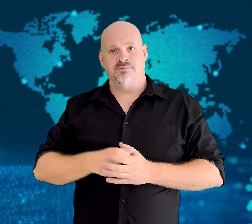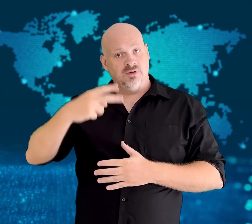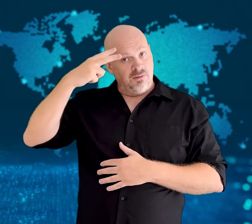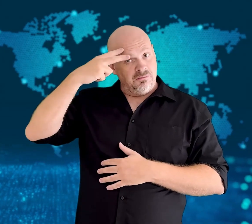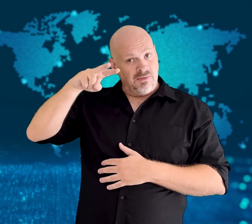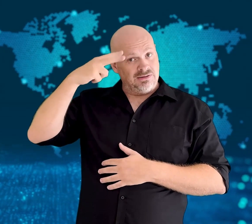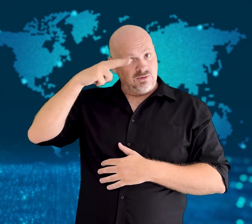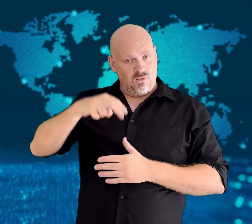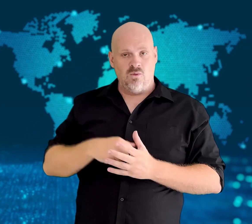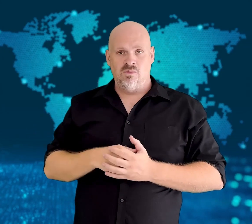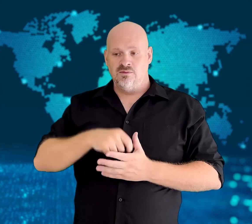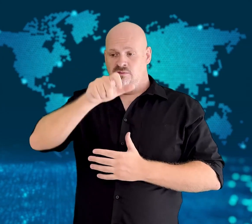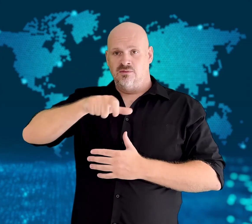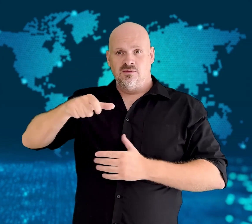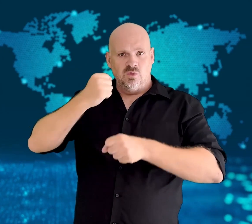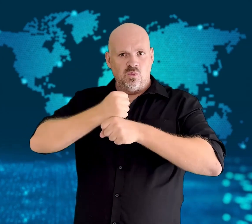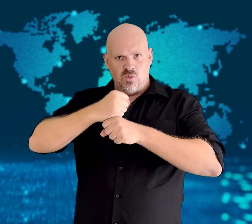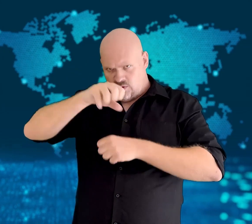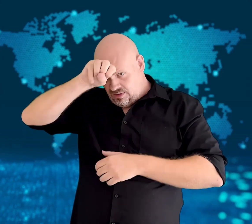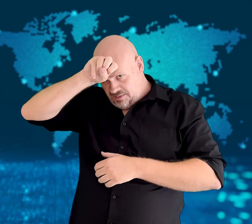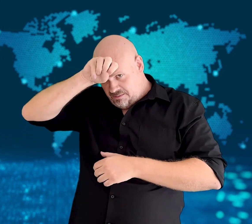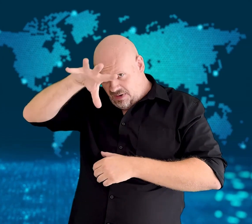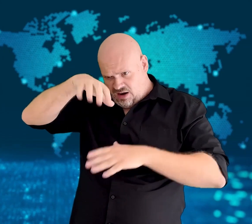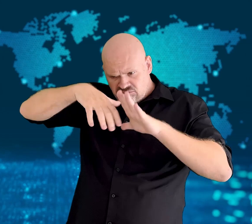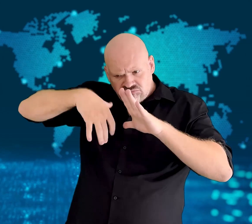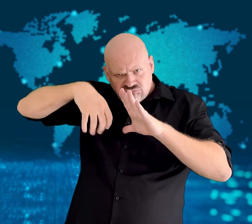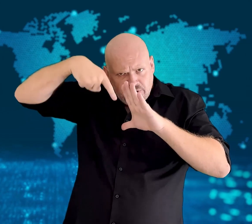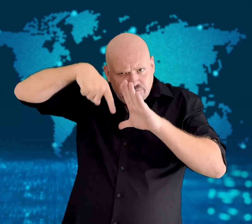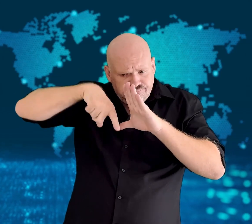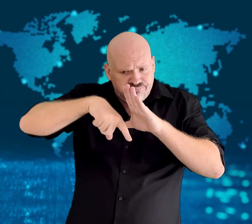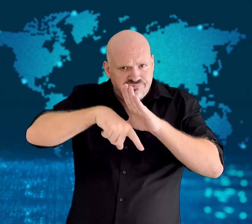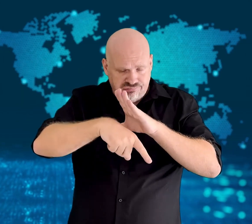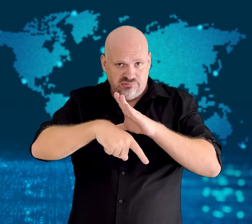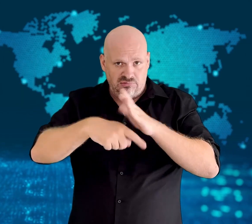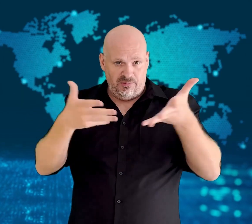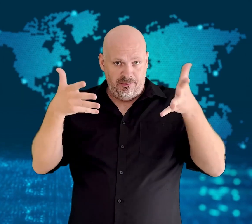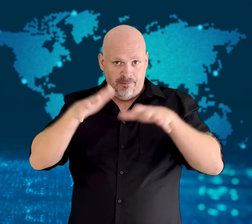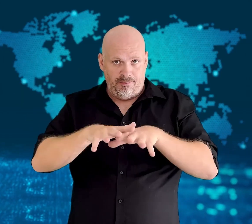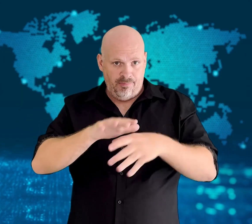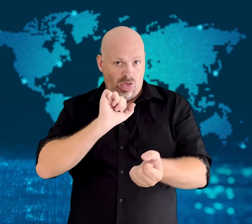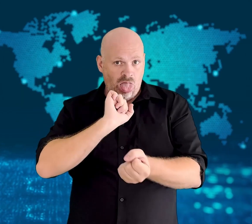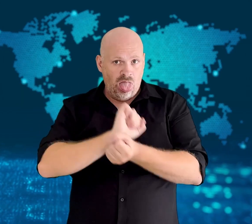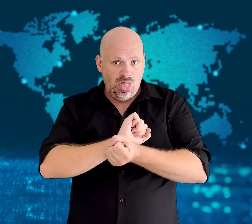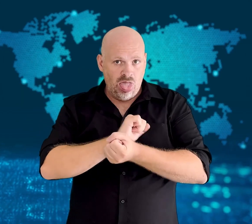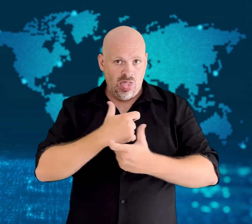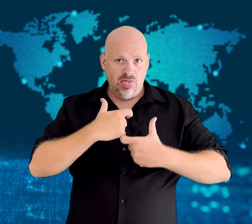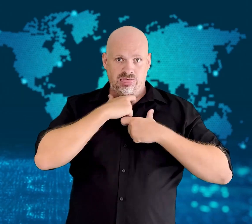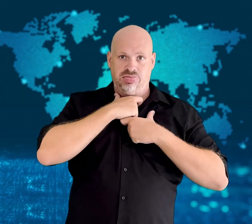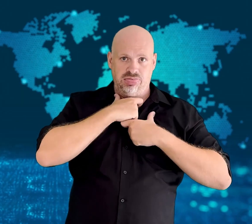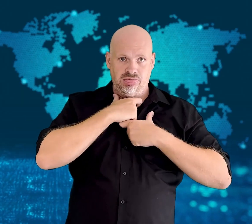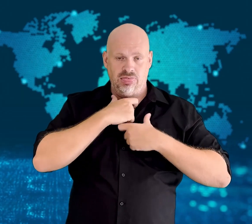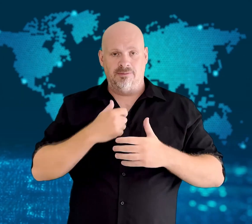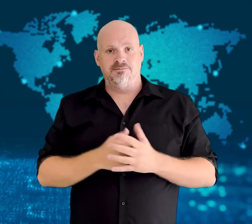Miners trapped underground